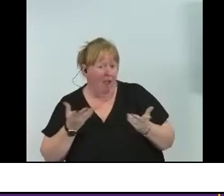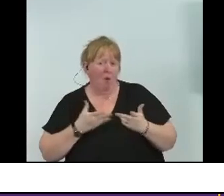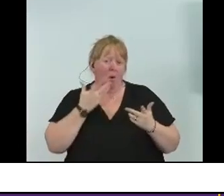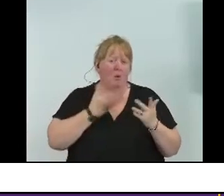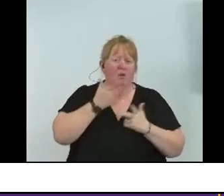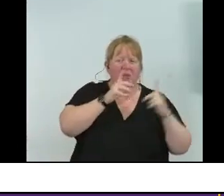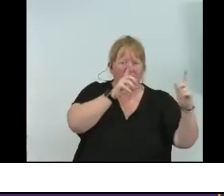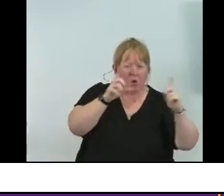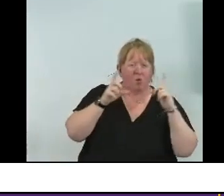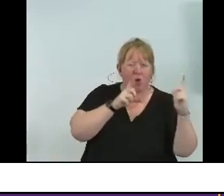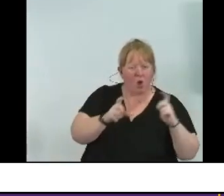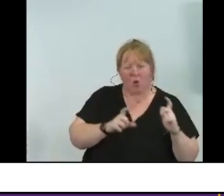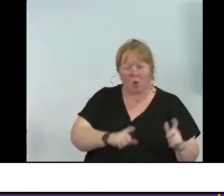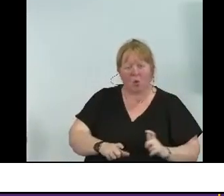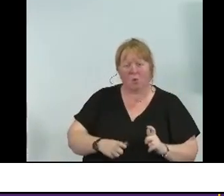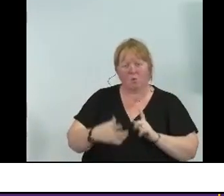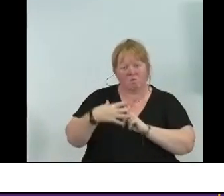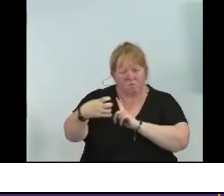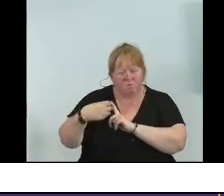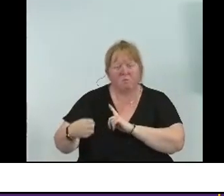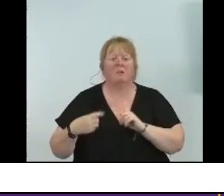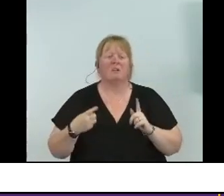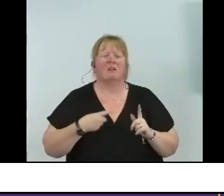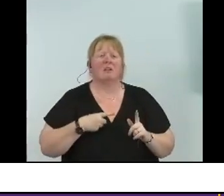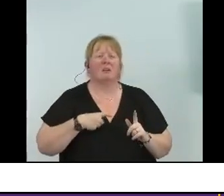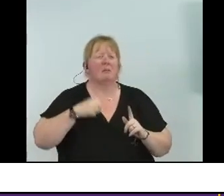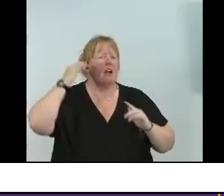And I guess my reflection this time round was I think the first time we